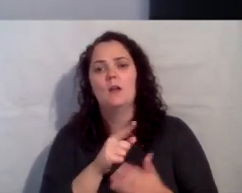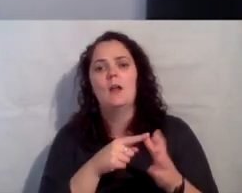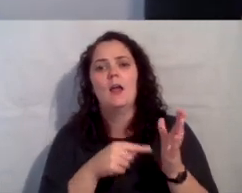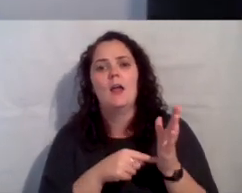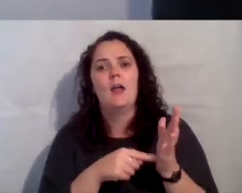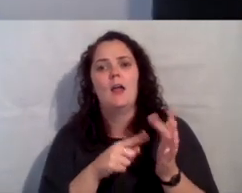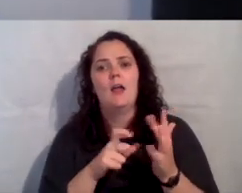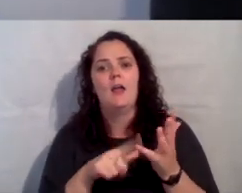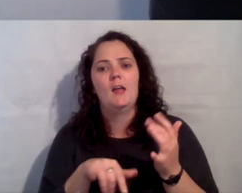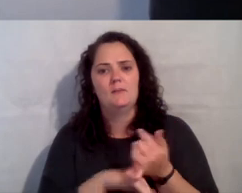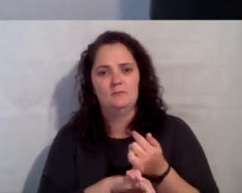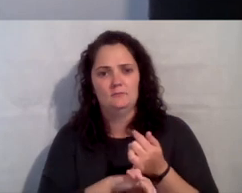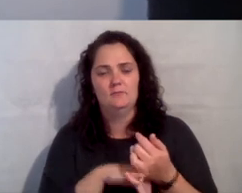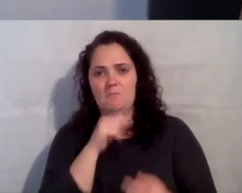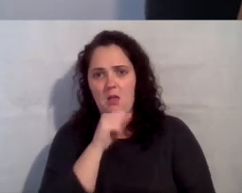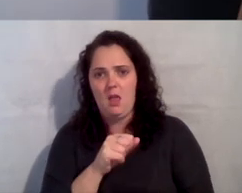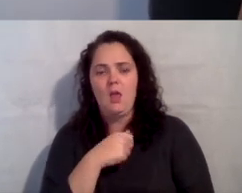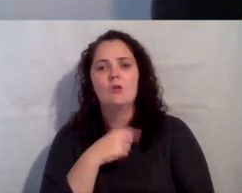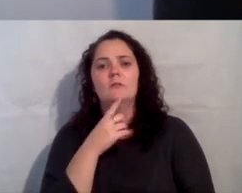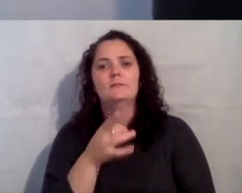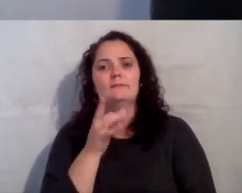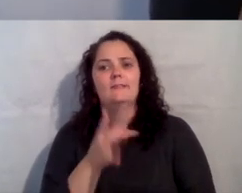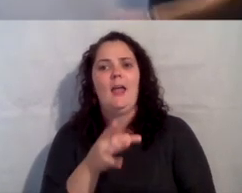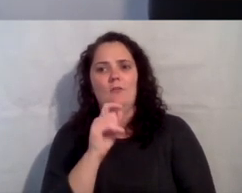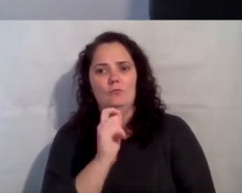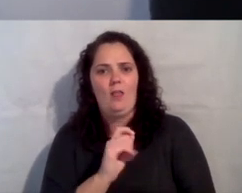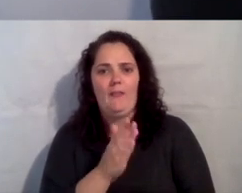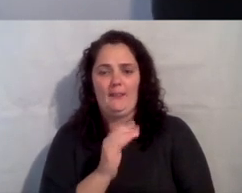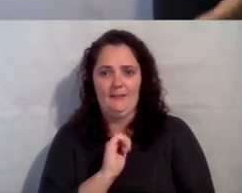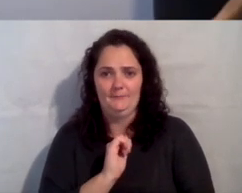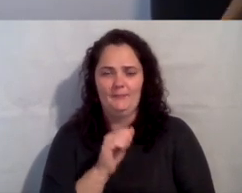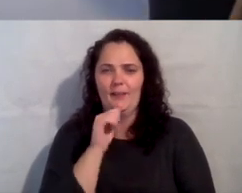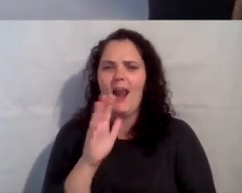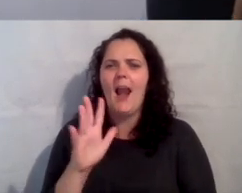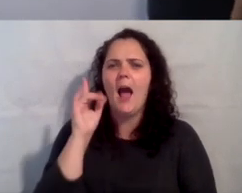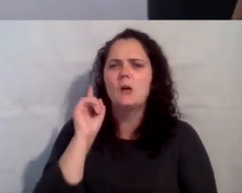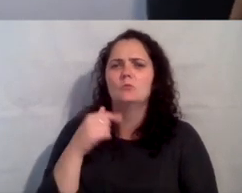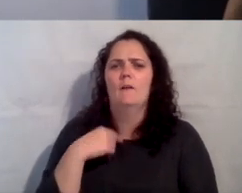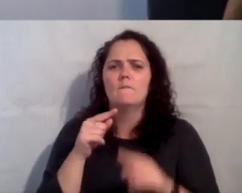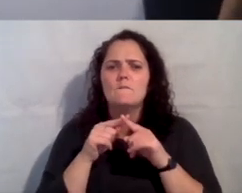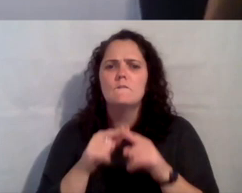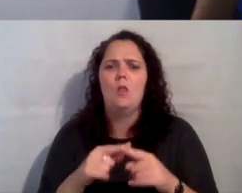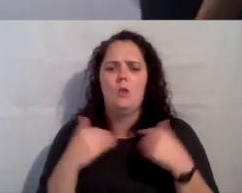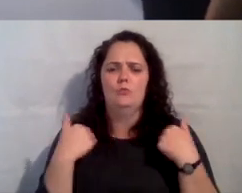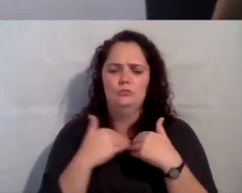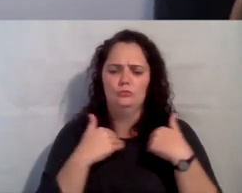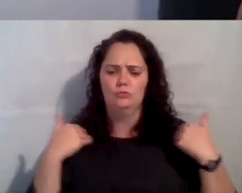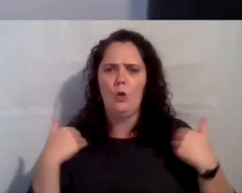from Rachel there, I'm going to start with Atticus and unlike last week when we were laying out our armature and bringing in all of our